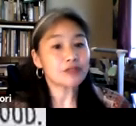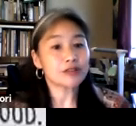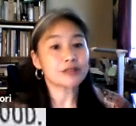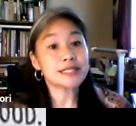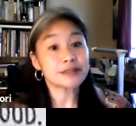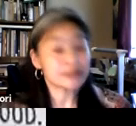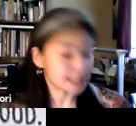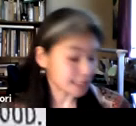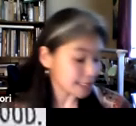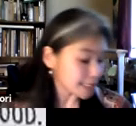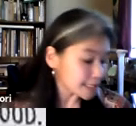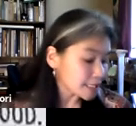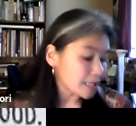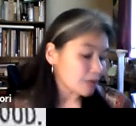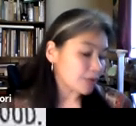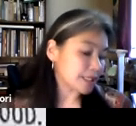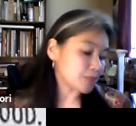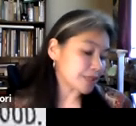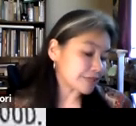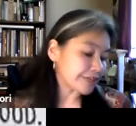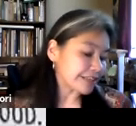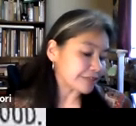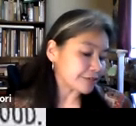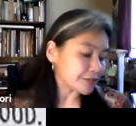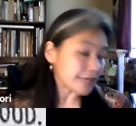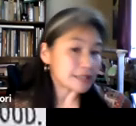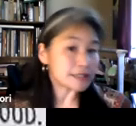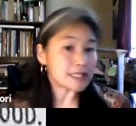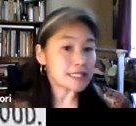give you some accurate facts. But you know, I am not an expert